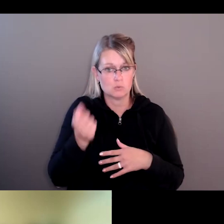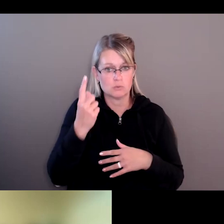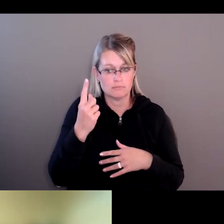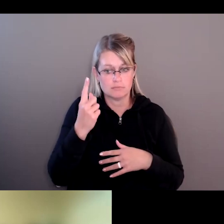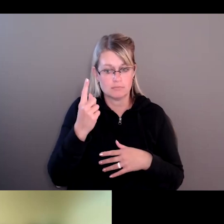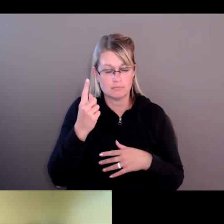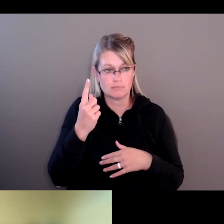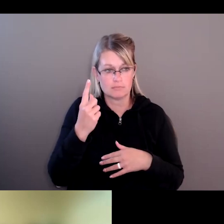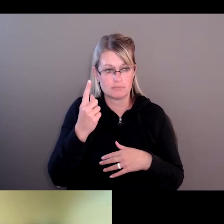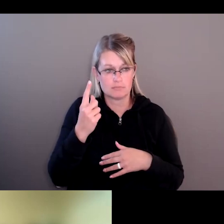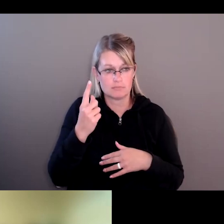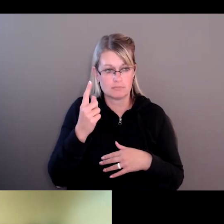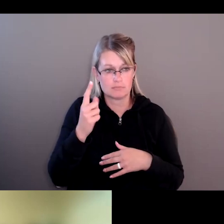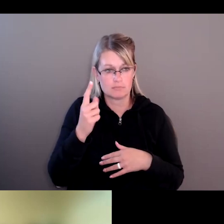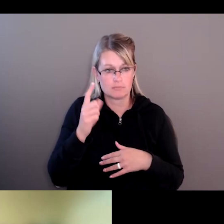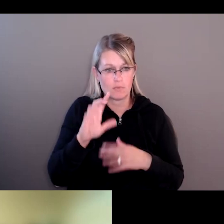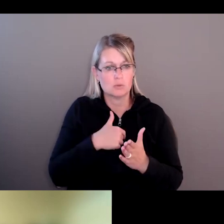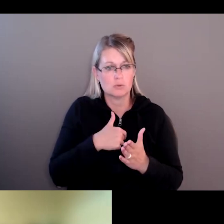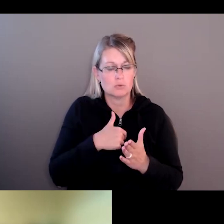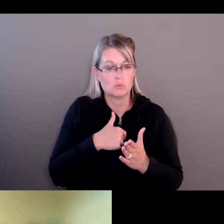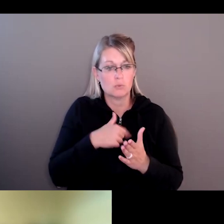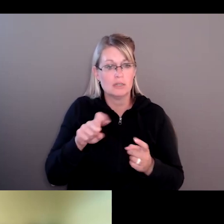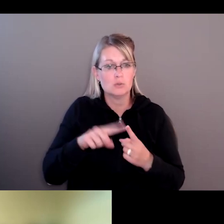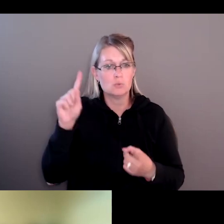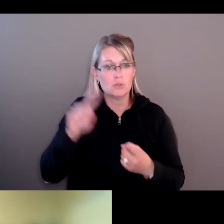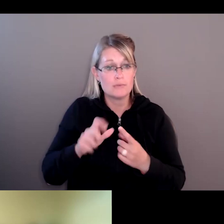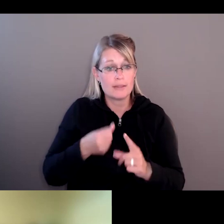the kind of things we have to do to reduce the impact is more important